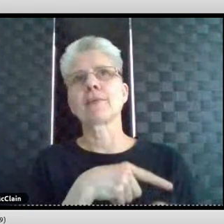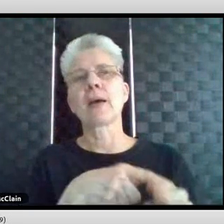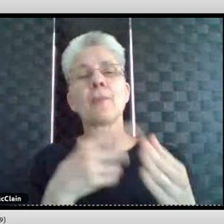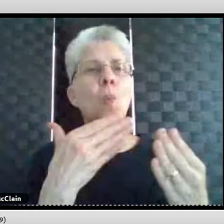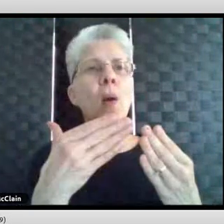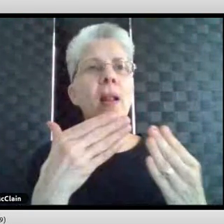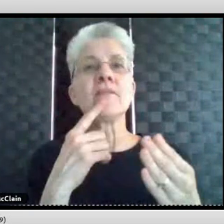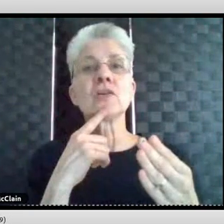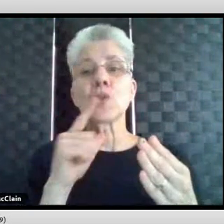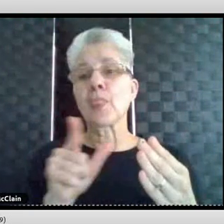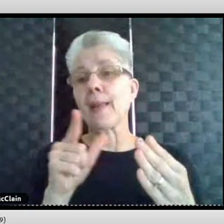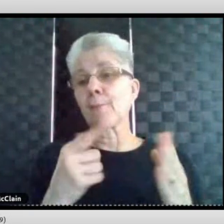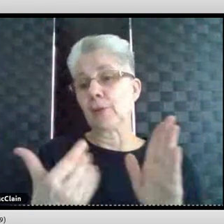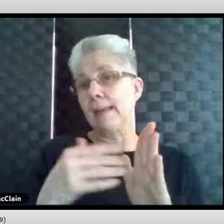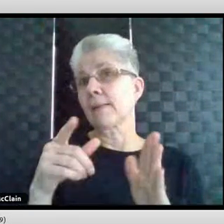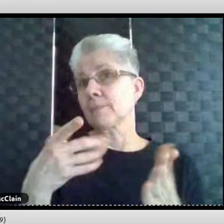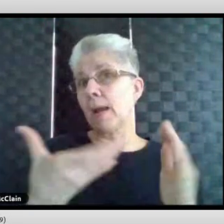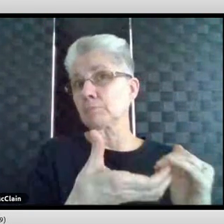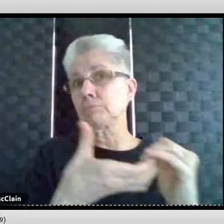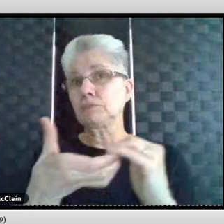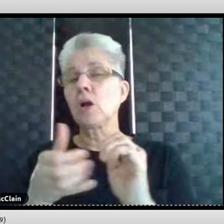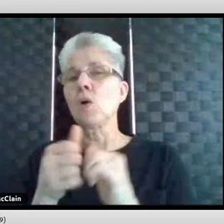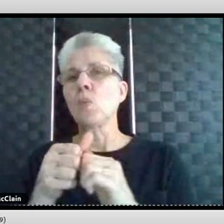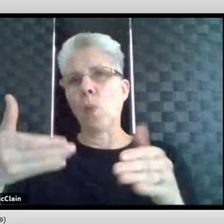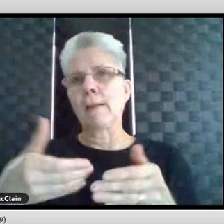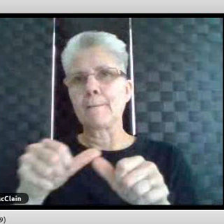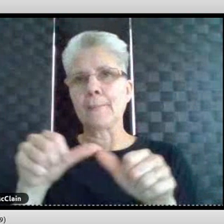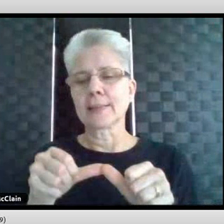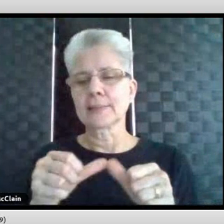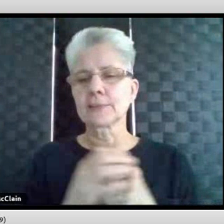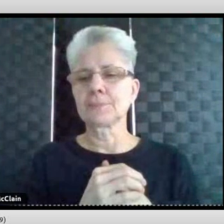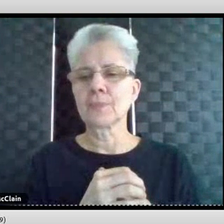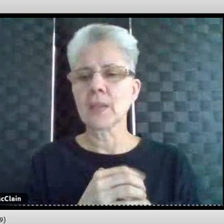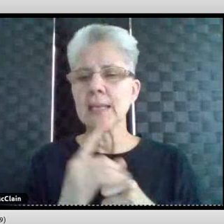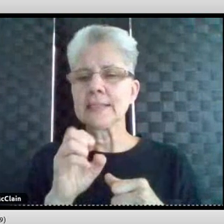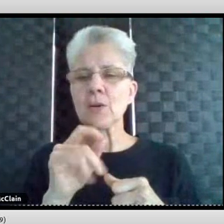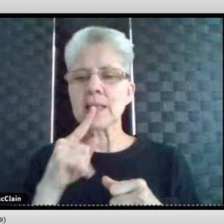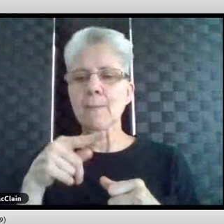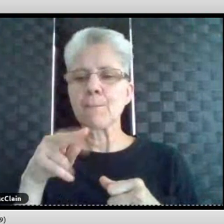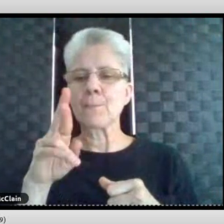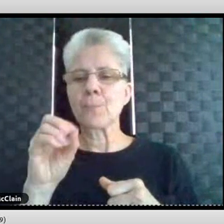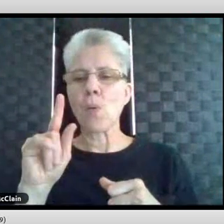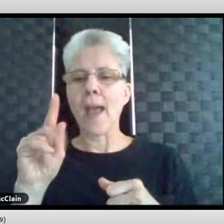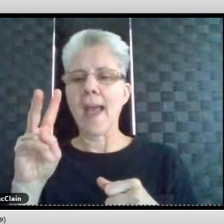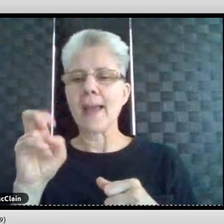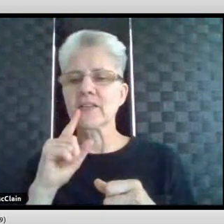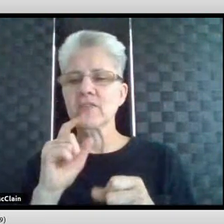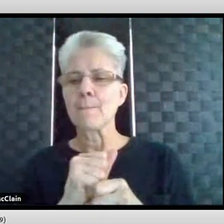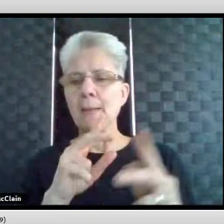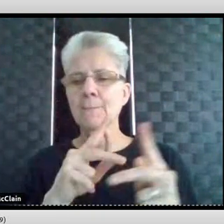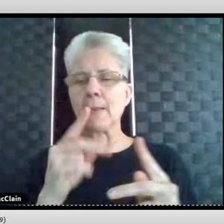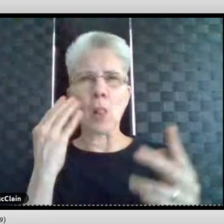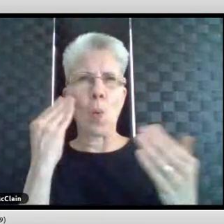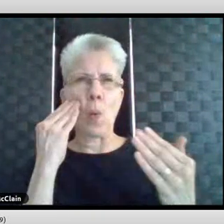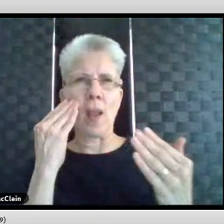The library, again, might be a more welcoming place. Terry said, "Be proactive with making patrons aware of brochures and fliers."